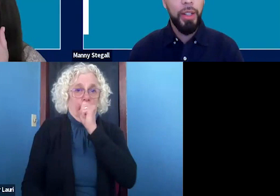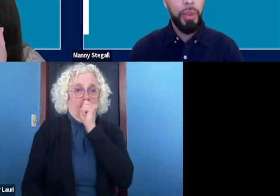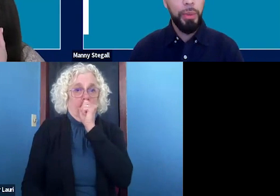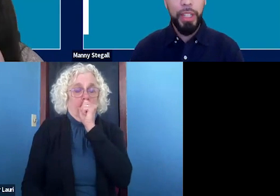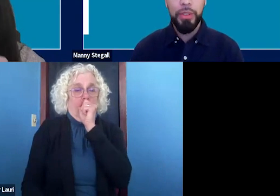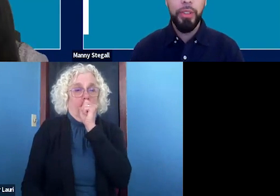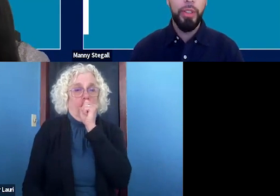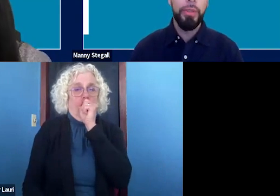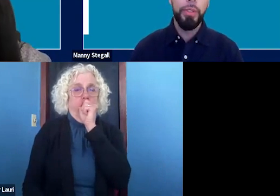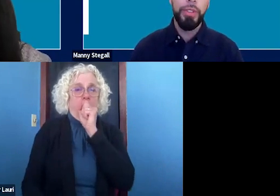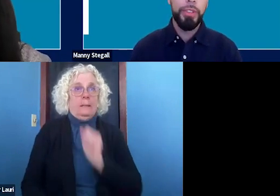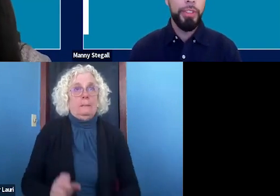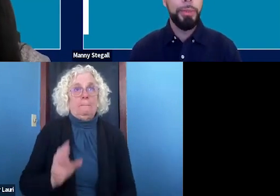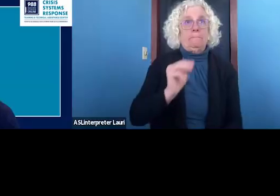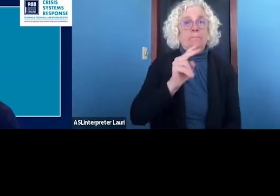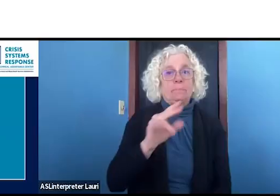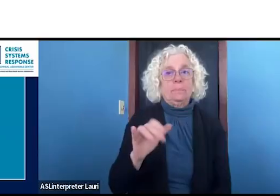We will now turn it over to Elizabeth Voytek